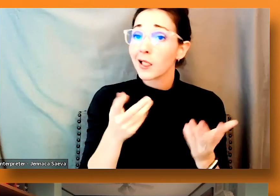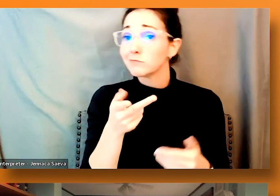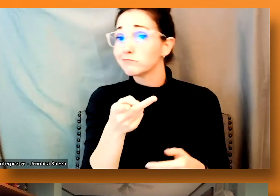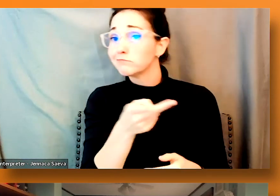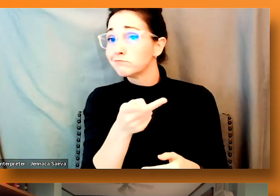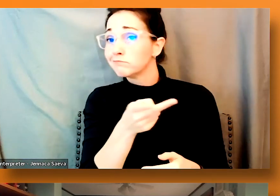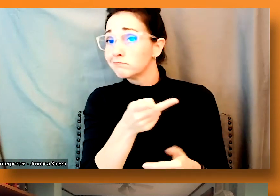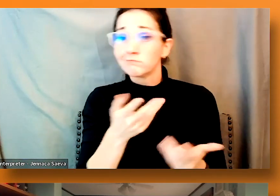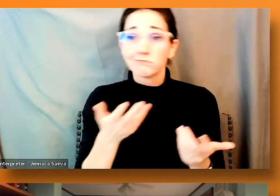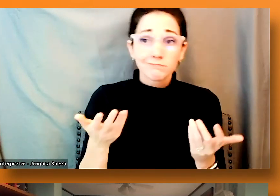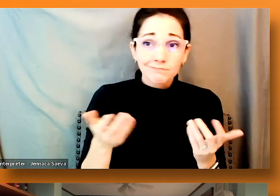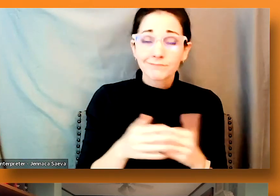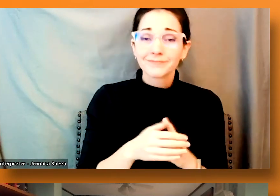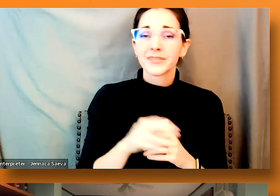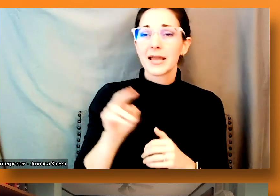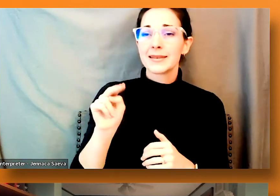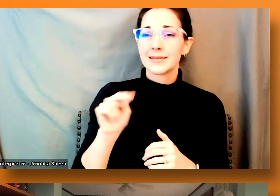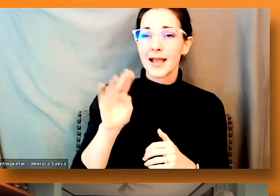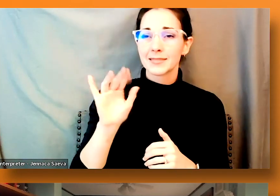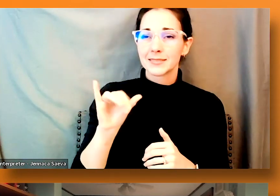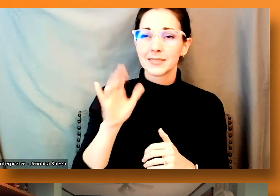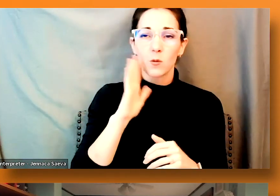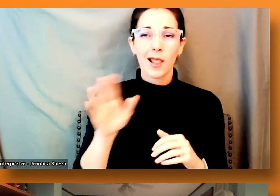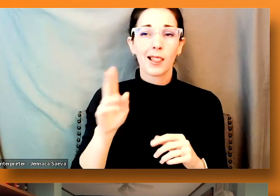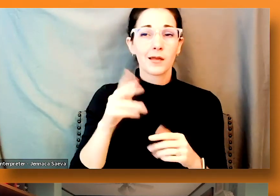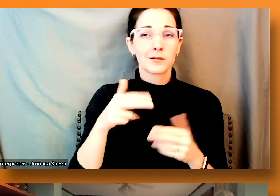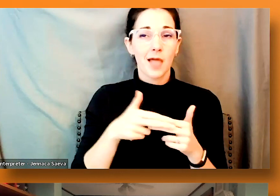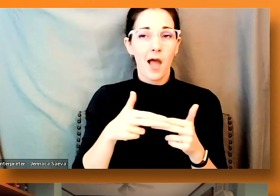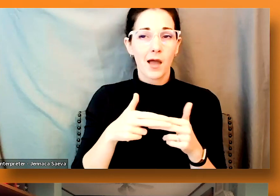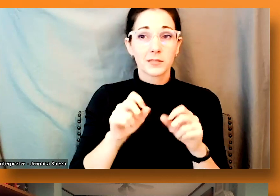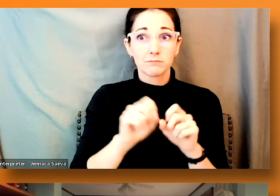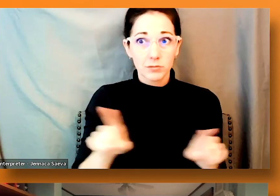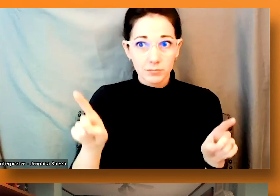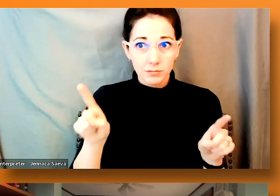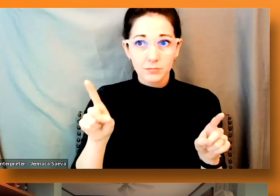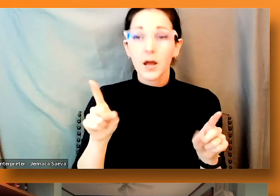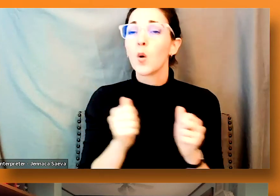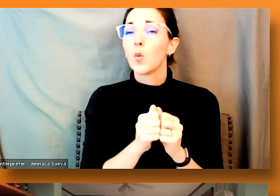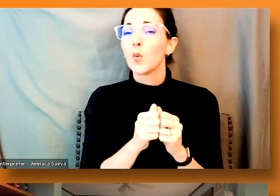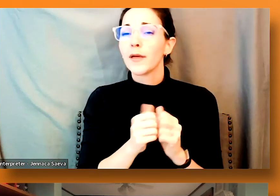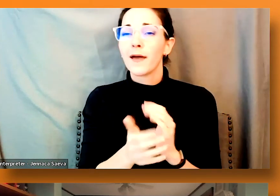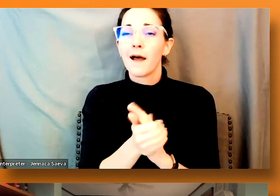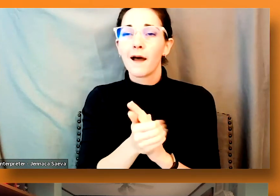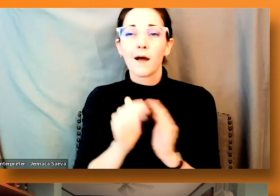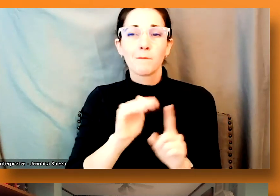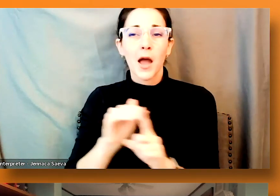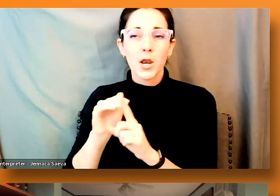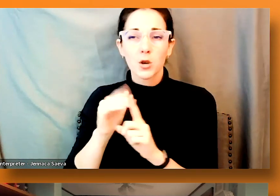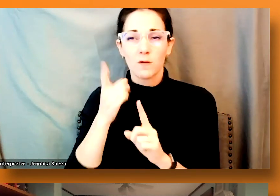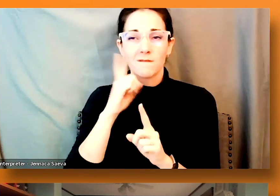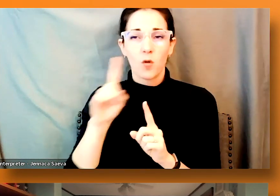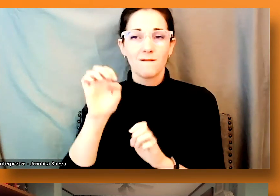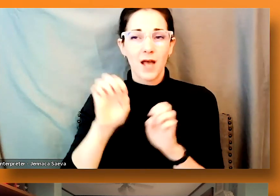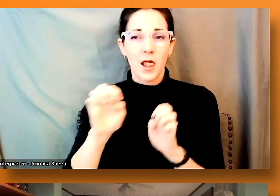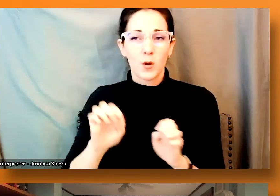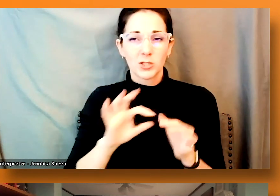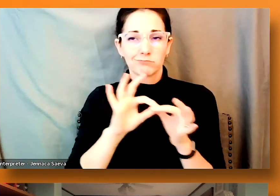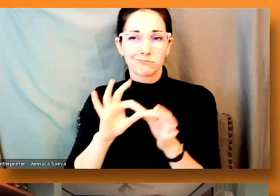And Nancy will be sending out their PowerPoint along with a reminder for the evaluation link.